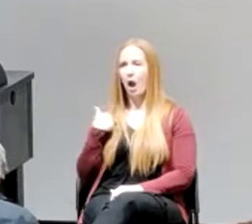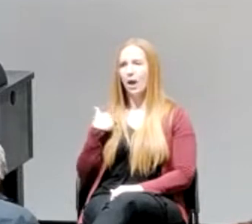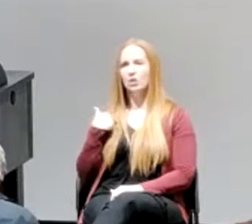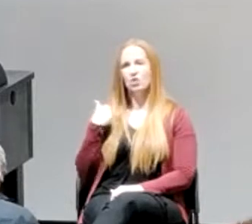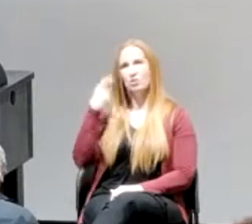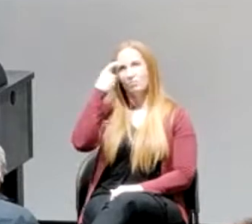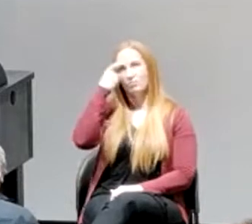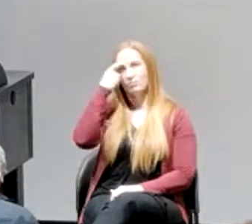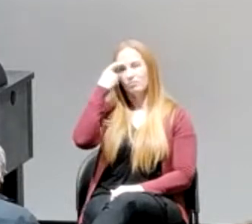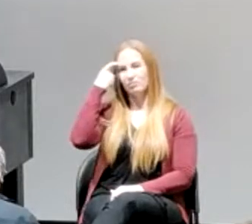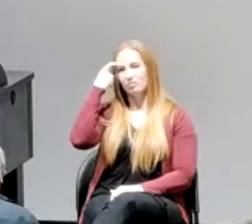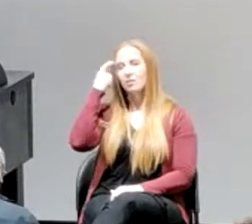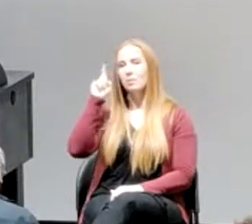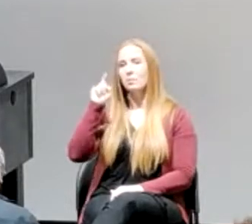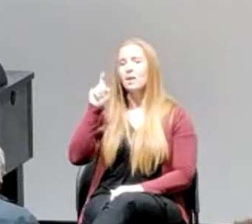What was so illuminating is as I